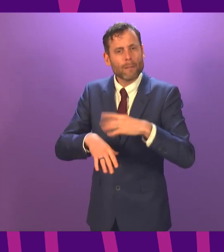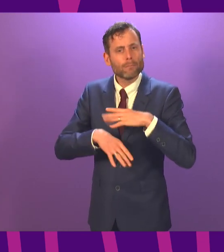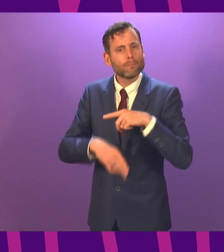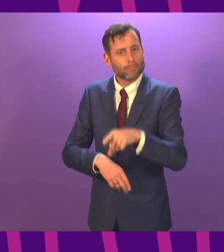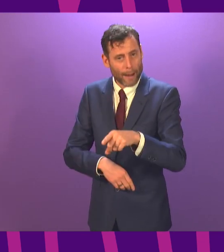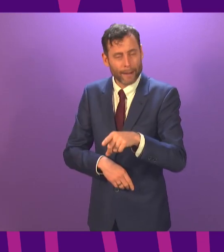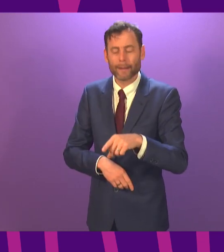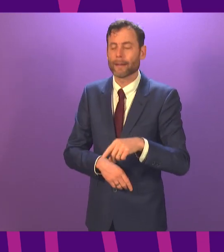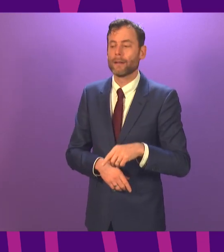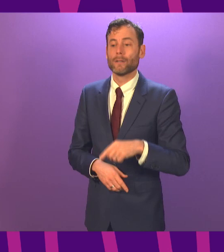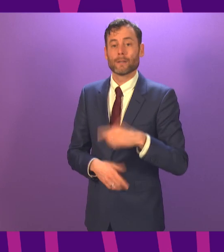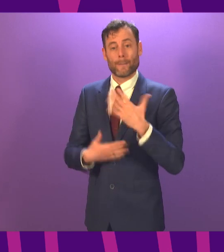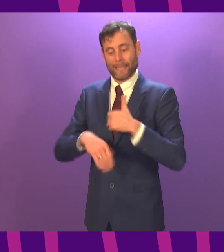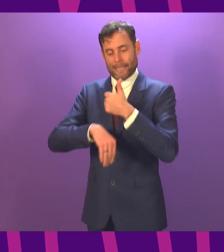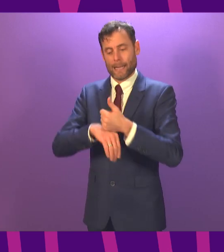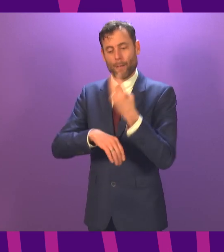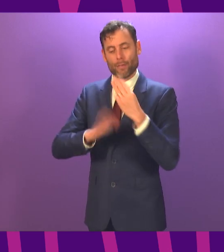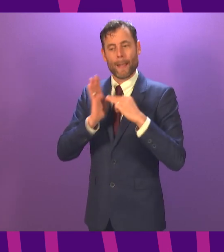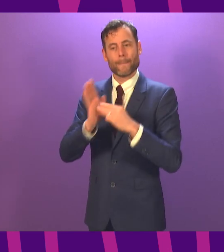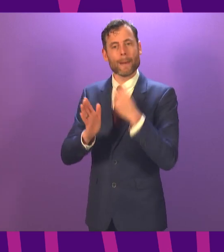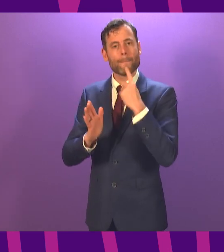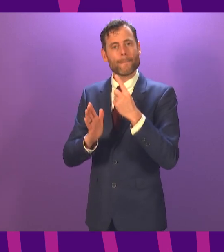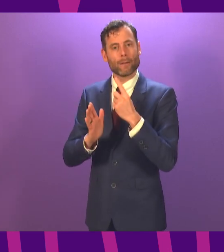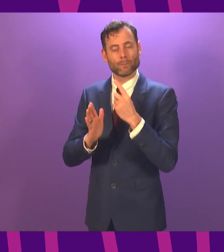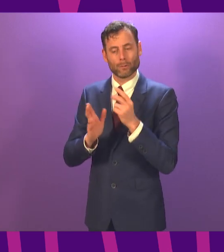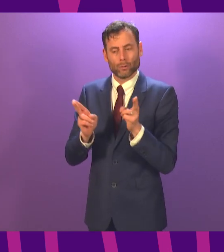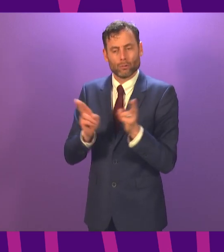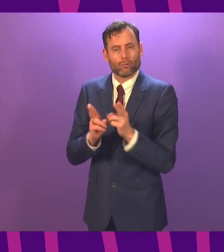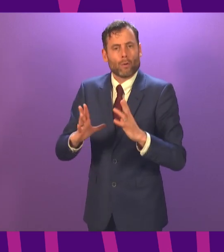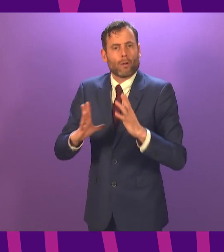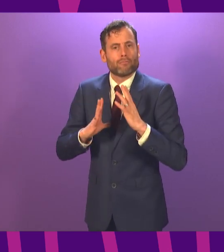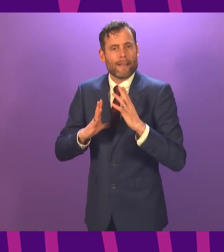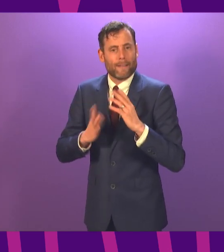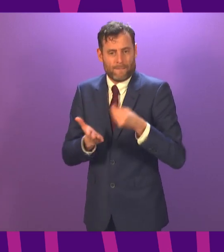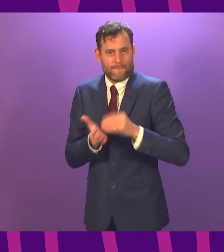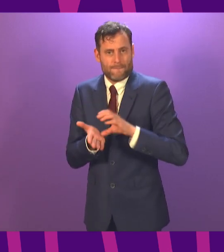the £3 million voluntary sector short breaks fund. Unpaid carers of loved ones with dementia